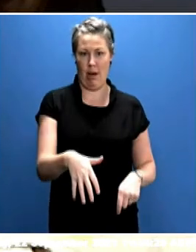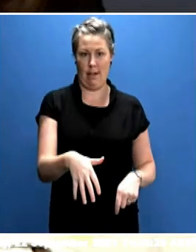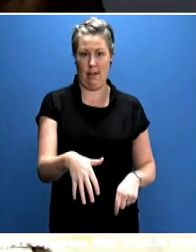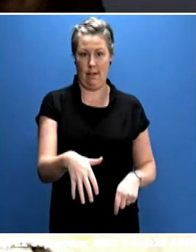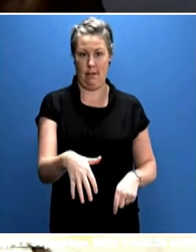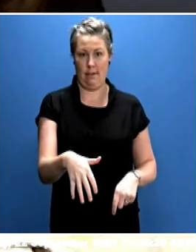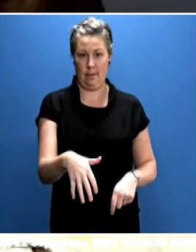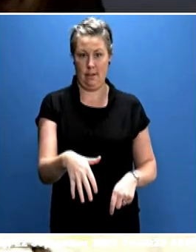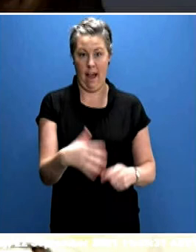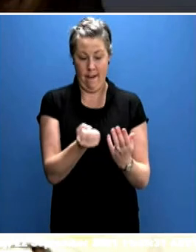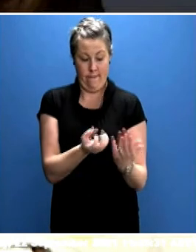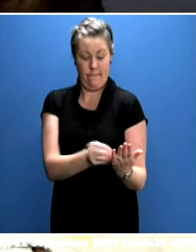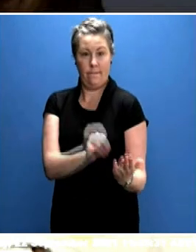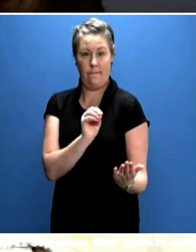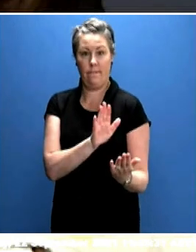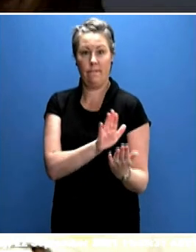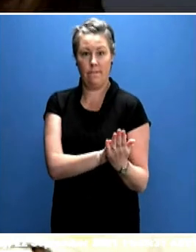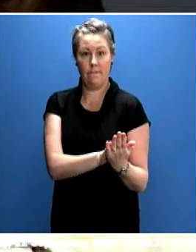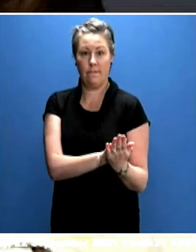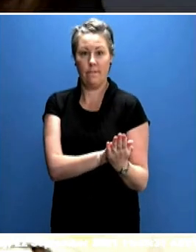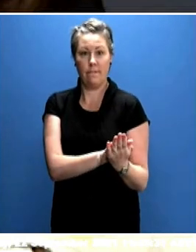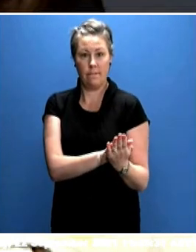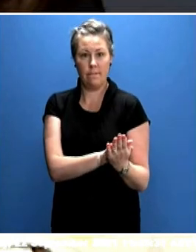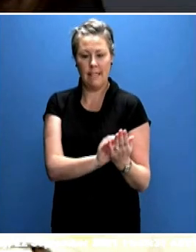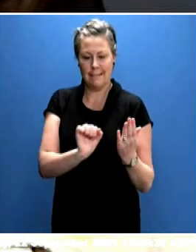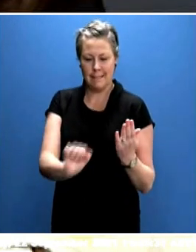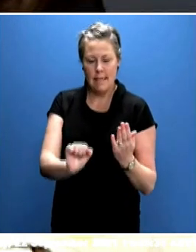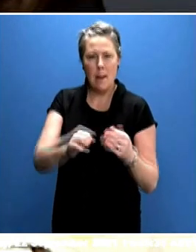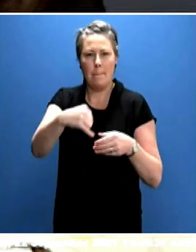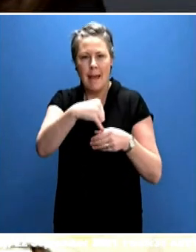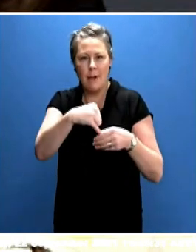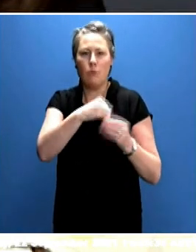and that was documented in various medical and other reports.